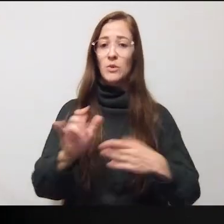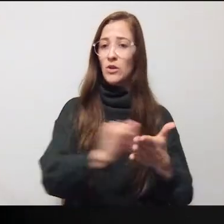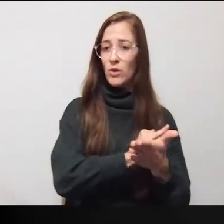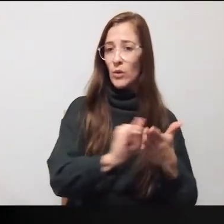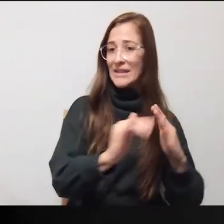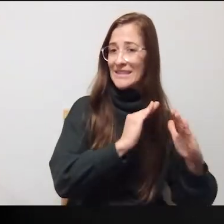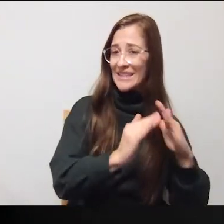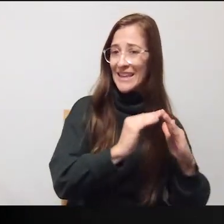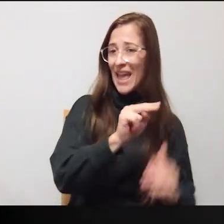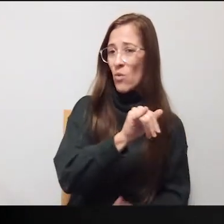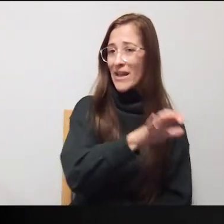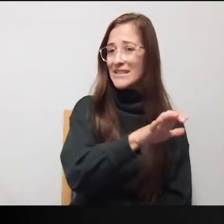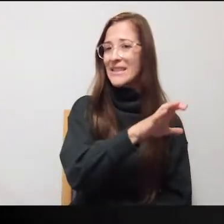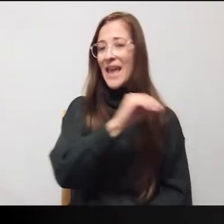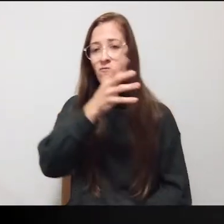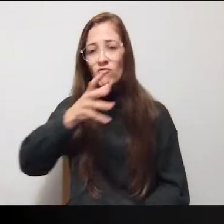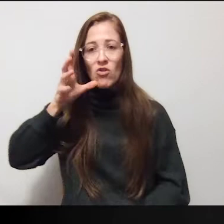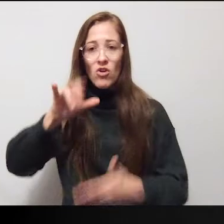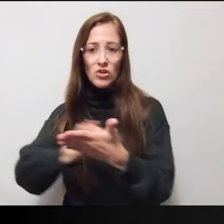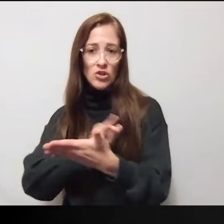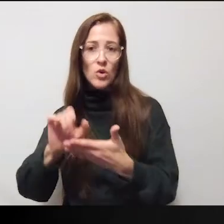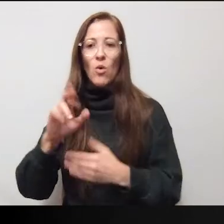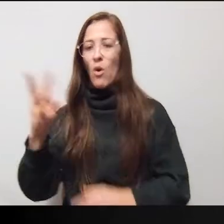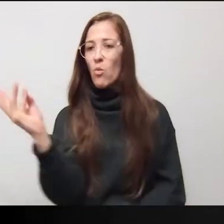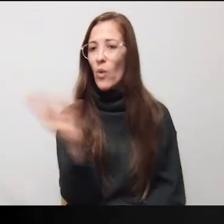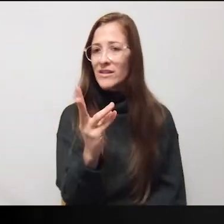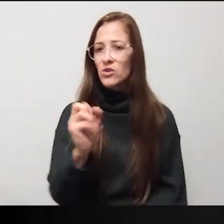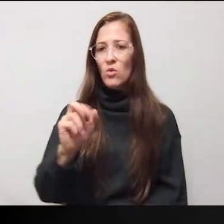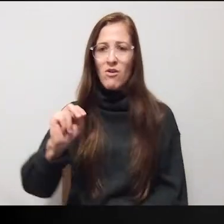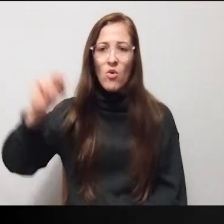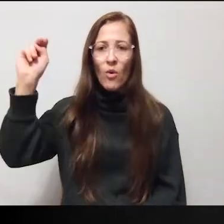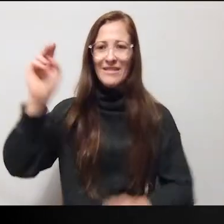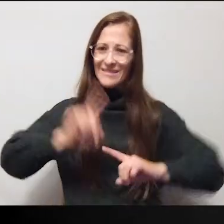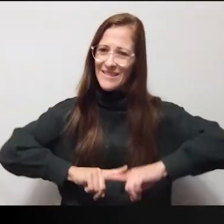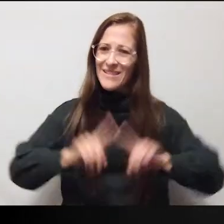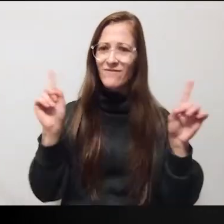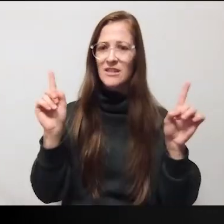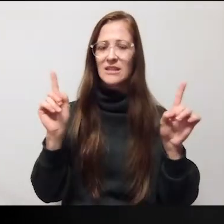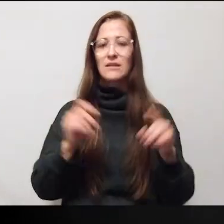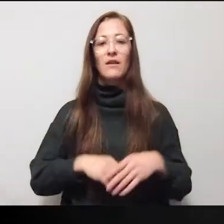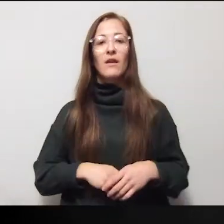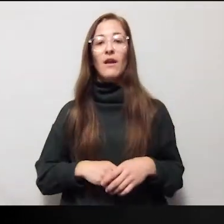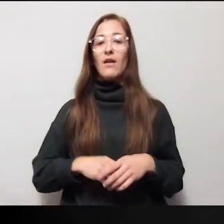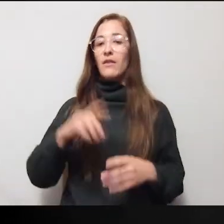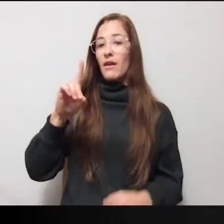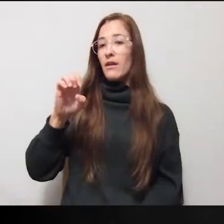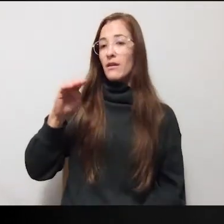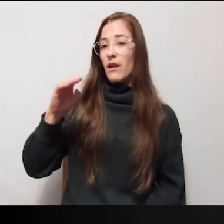and rural Upstate New York, and rural Western New York. So the demographics that we're talking about,